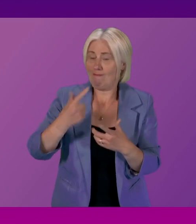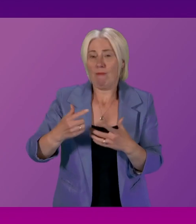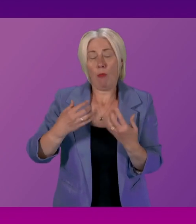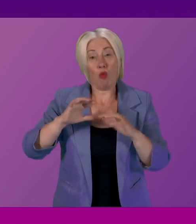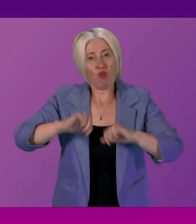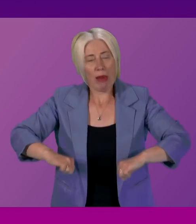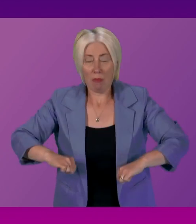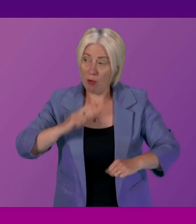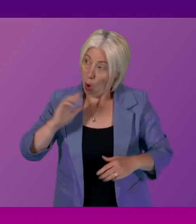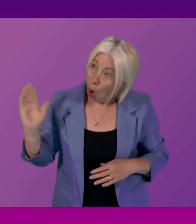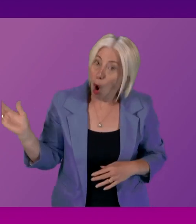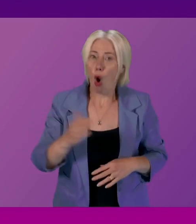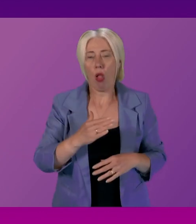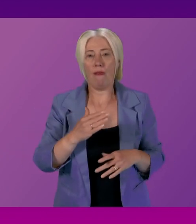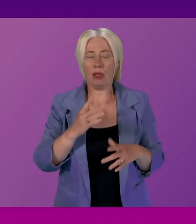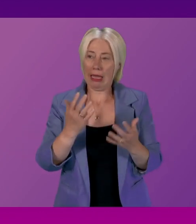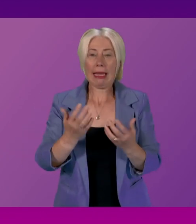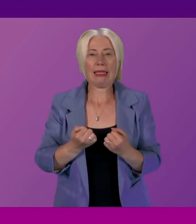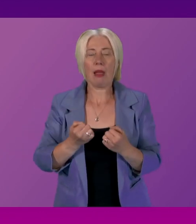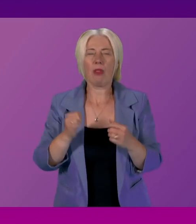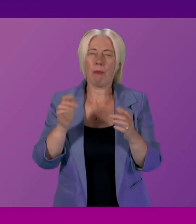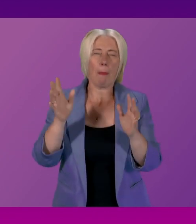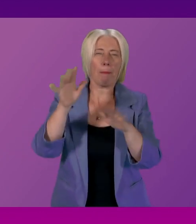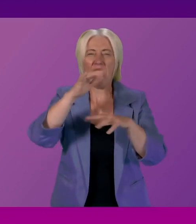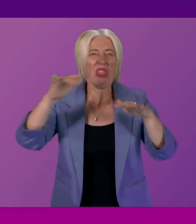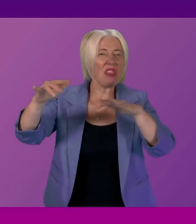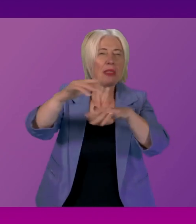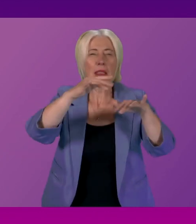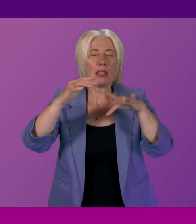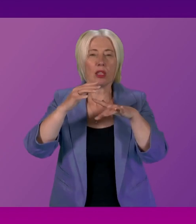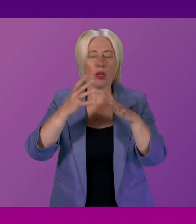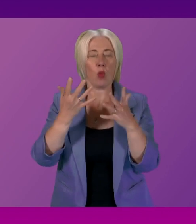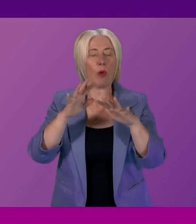I think that we would all also accept that rape myths do exist within juries.